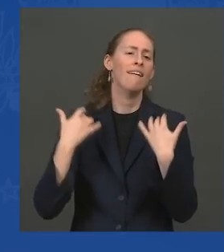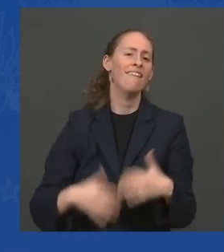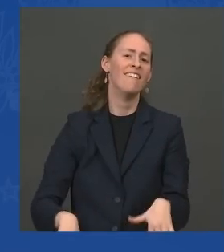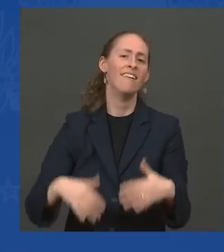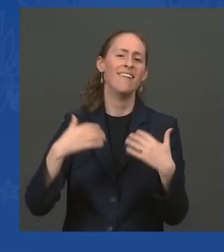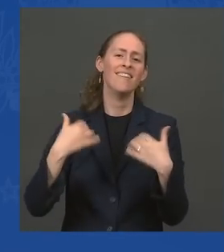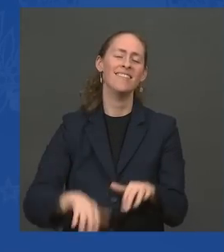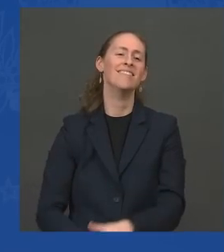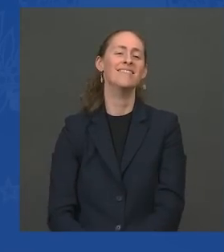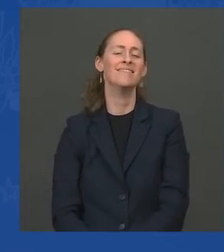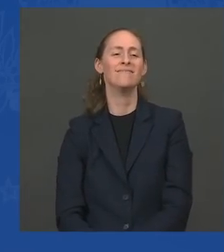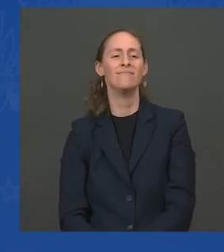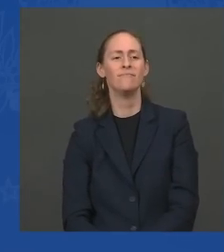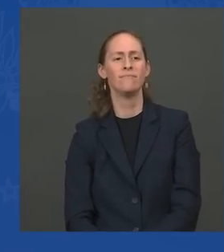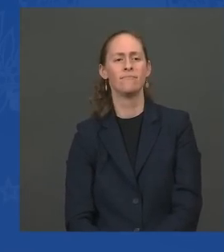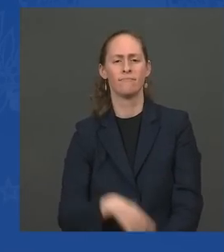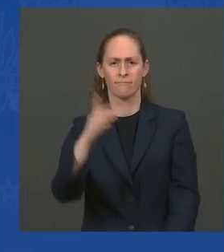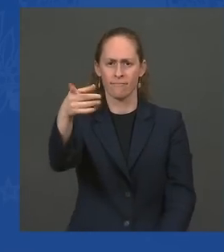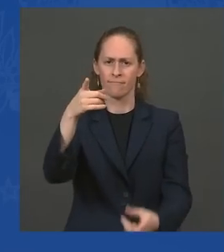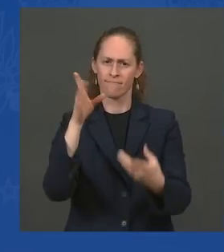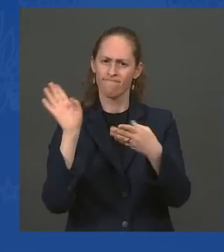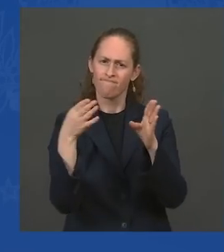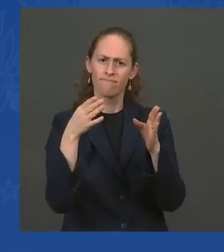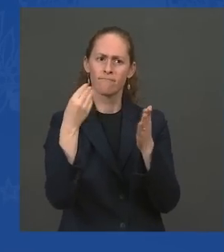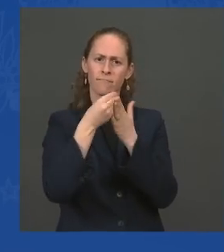EVs go to American manufacturers.